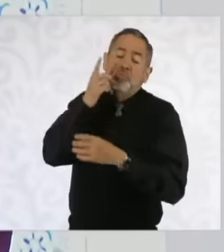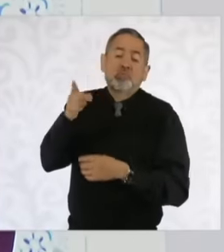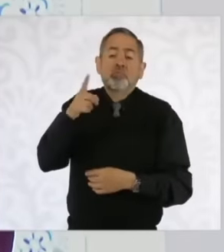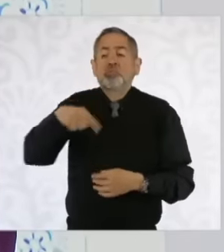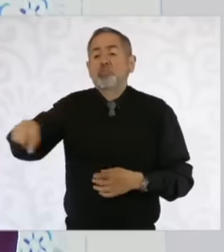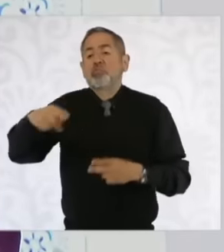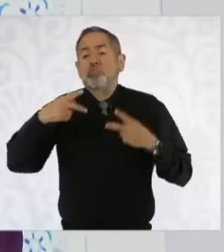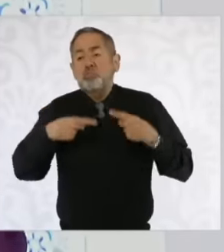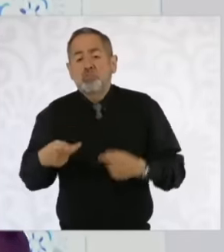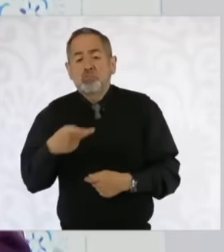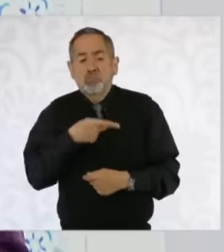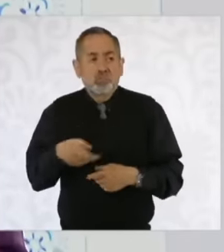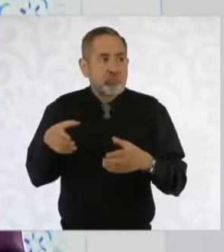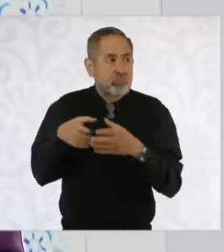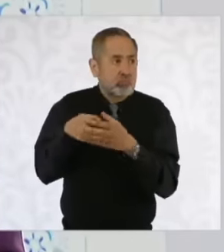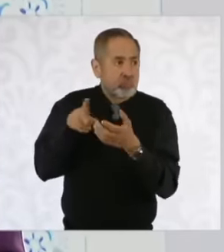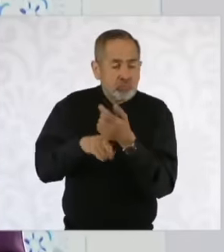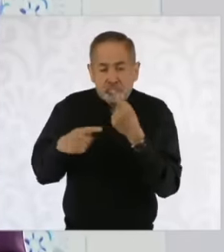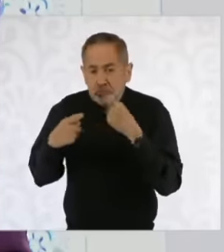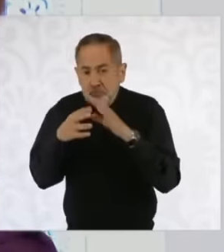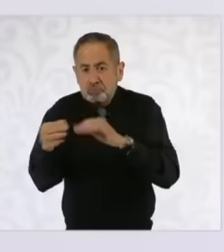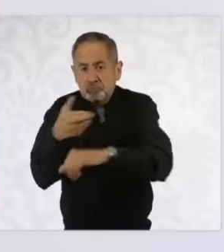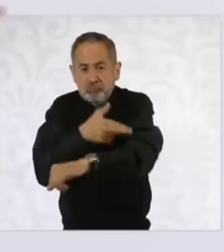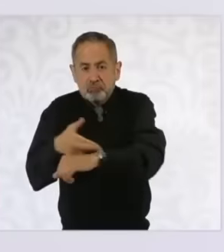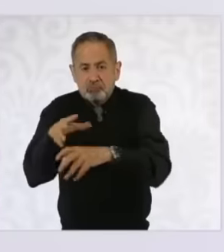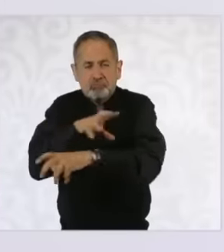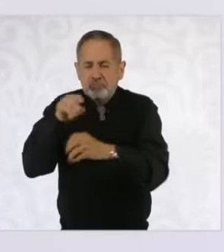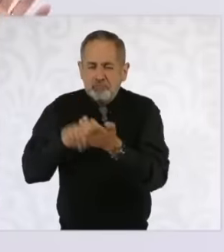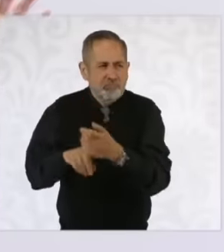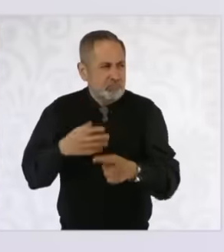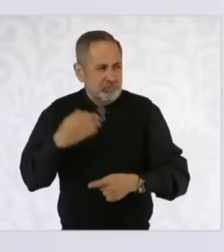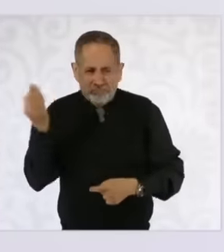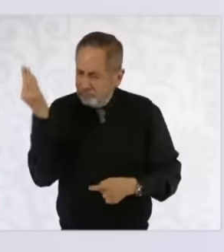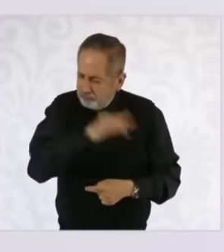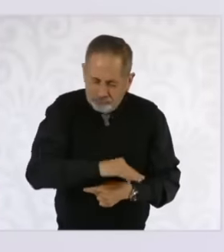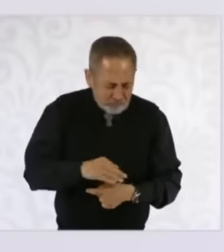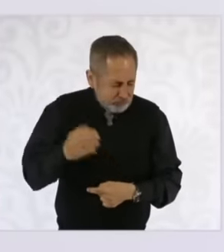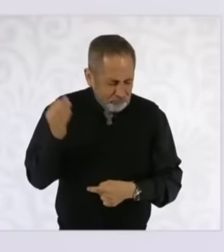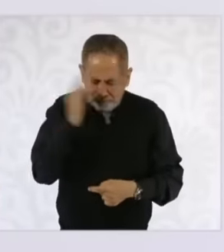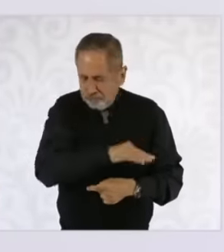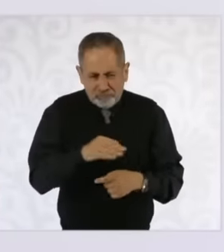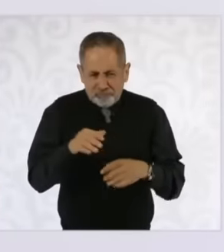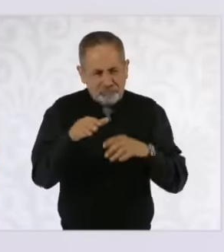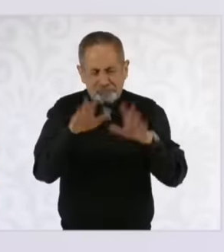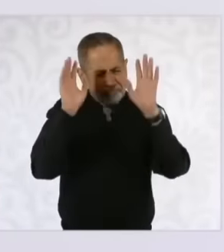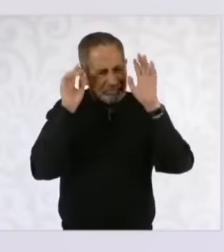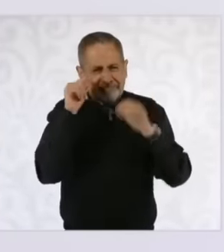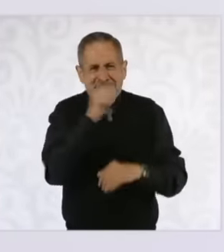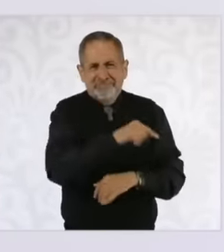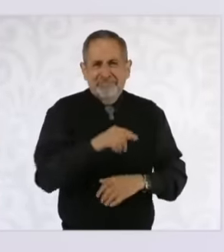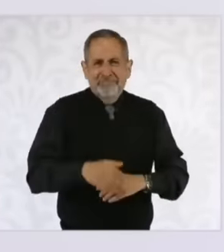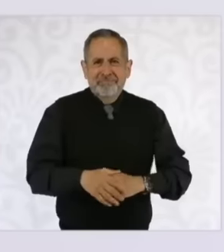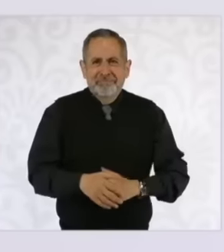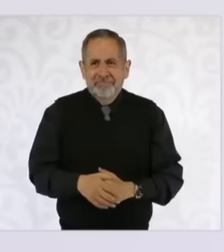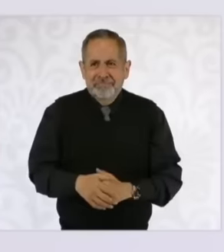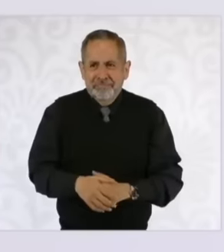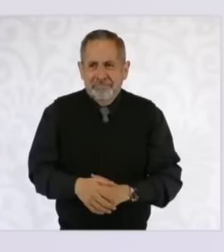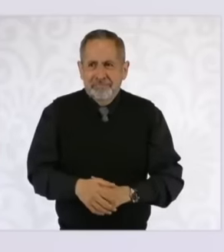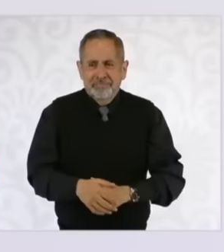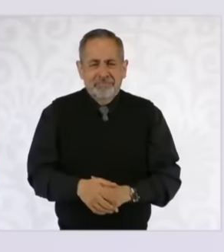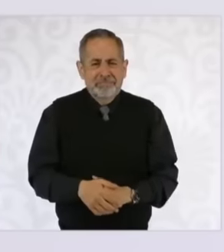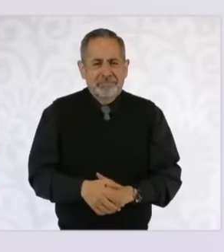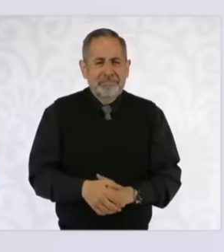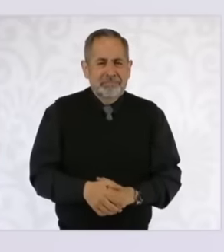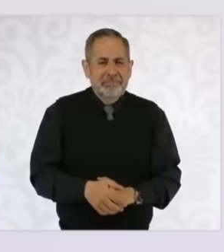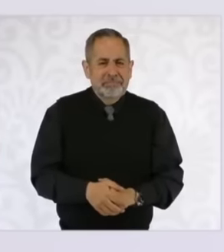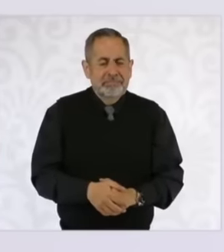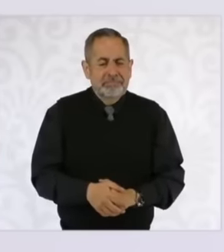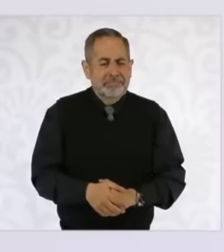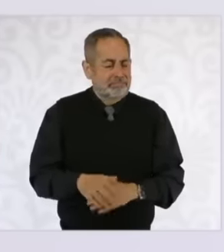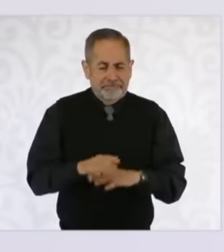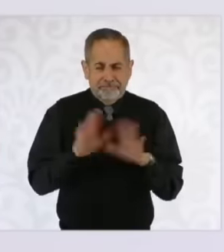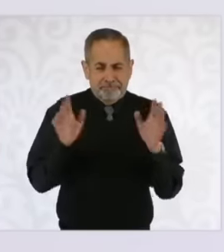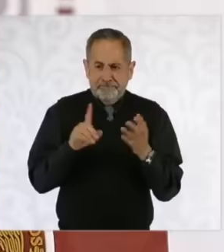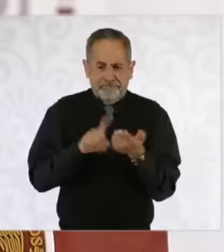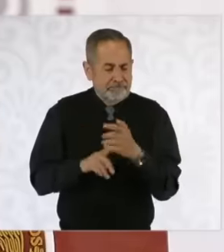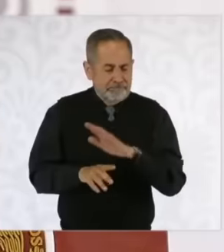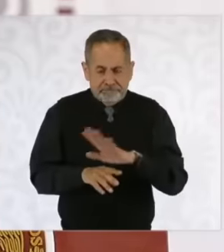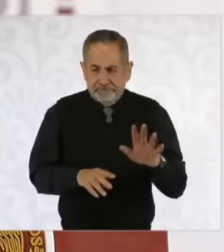with crime false false false it has nothing to do with it but we do have to care for